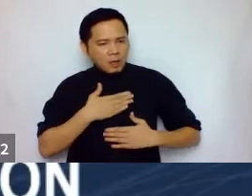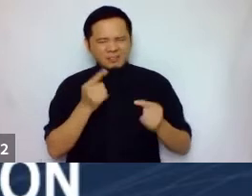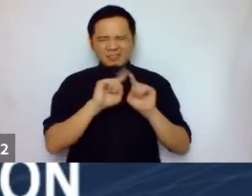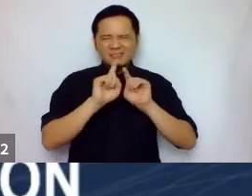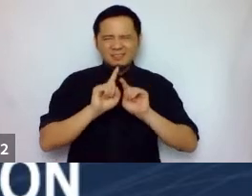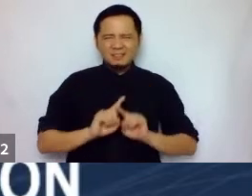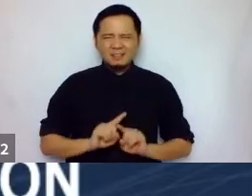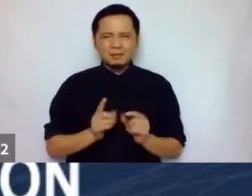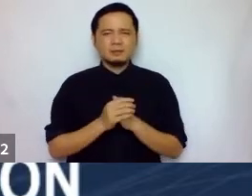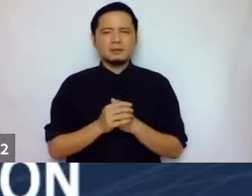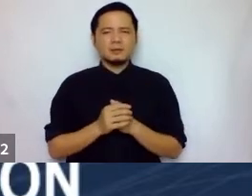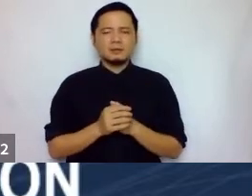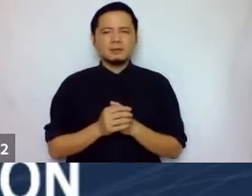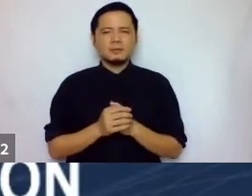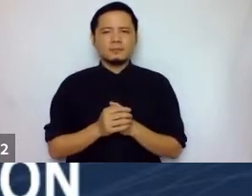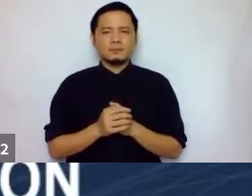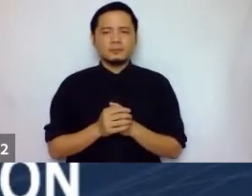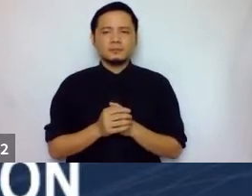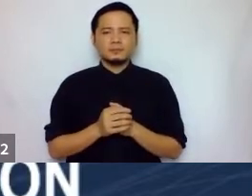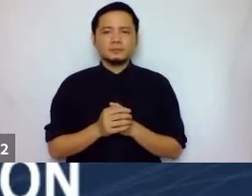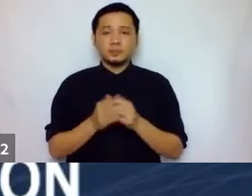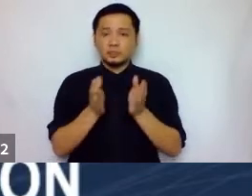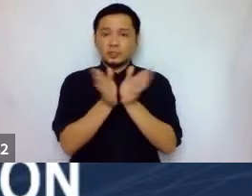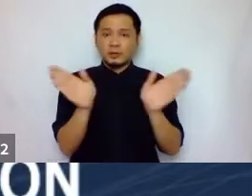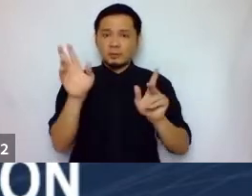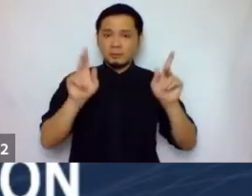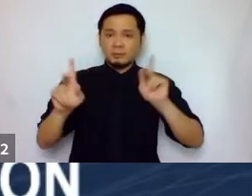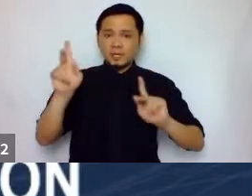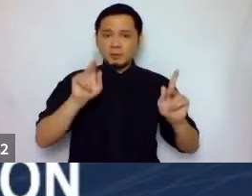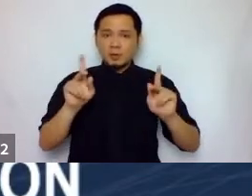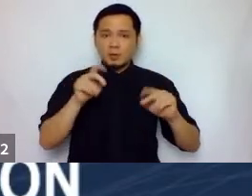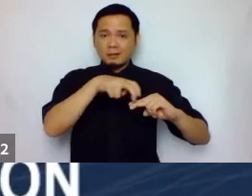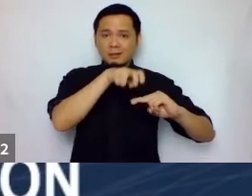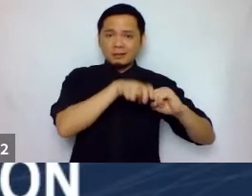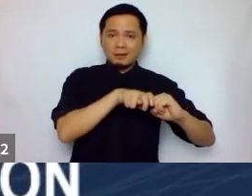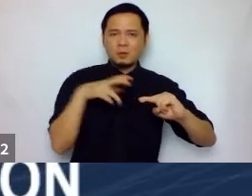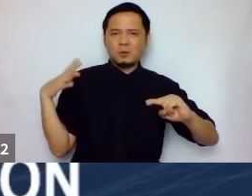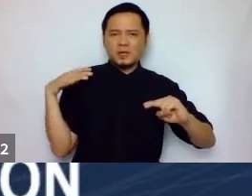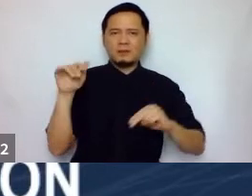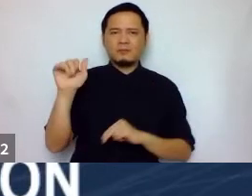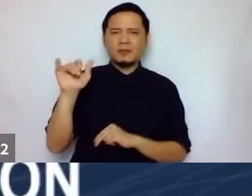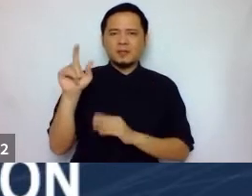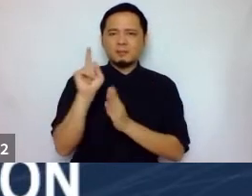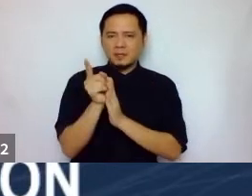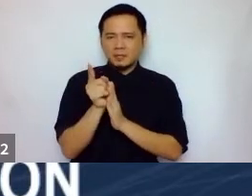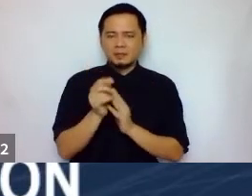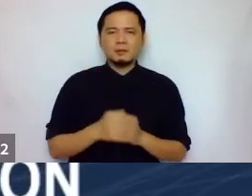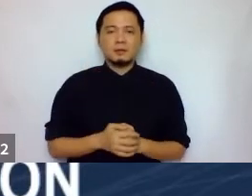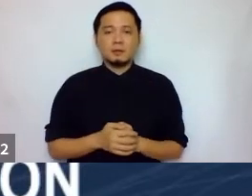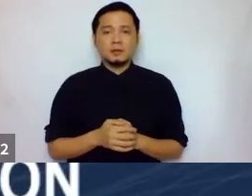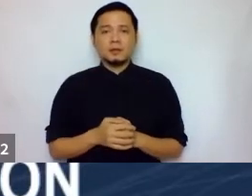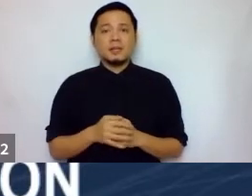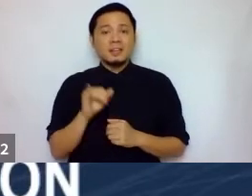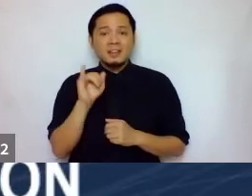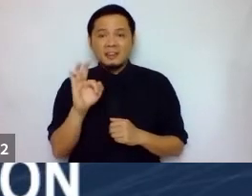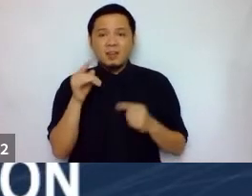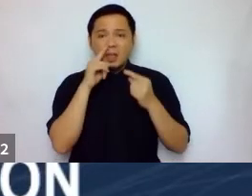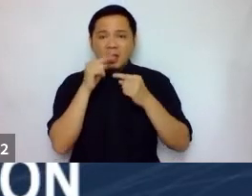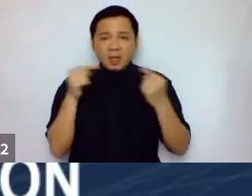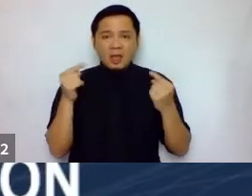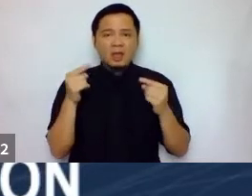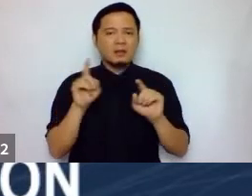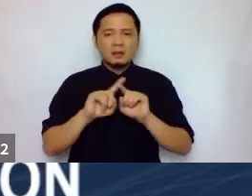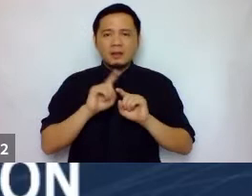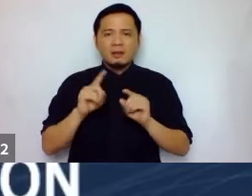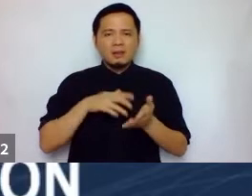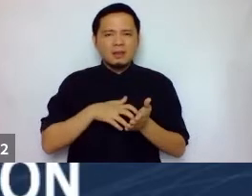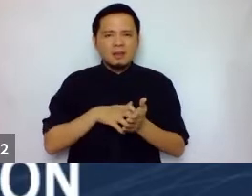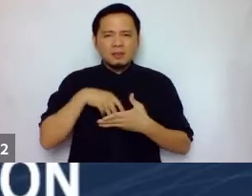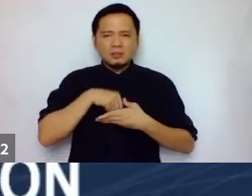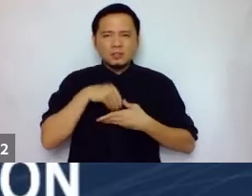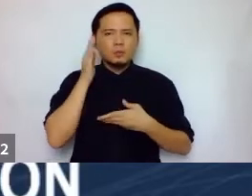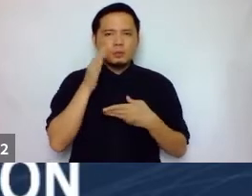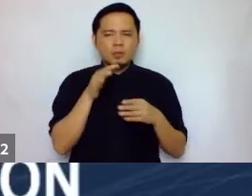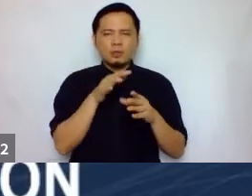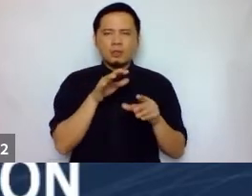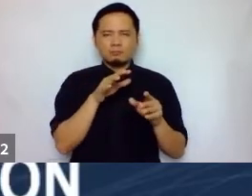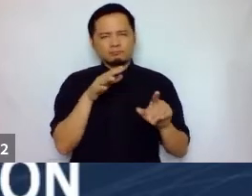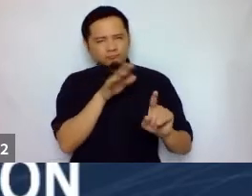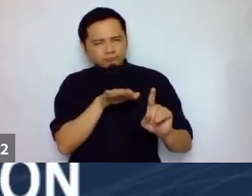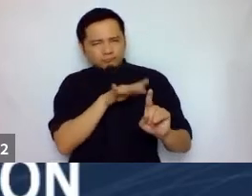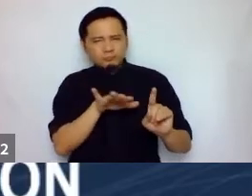The general public at least has 15 minutes, the ones with asthma, allergies, anaphylaxis are monitored for a little longer, about 30 minutes.